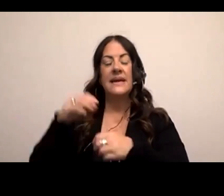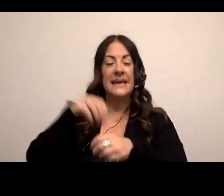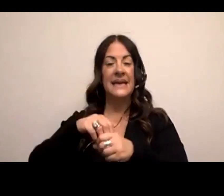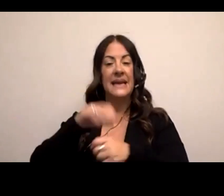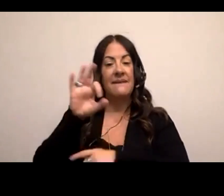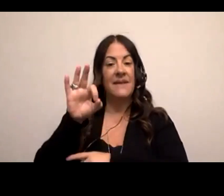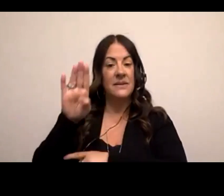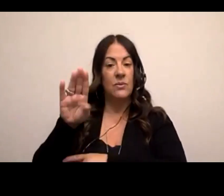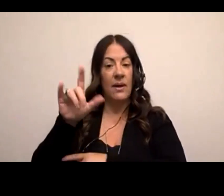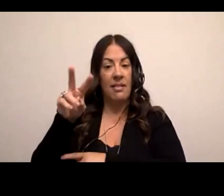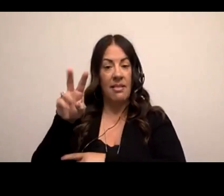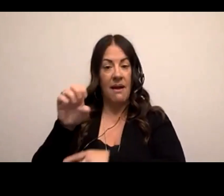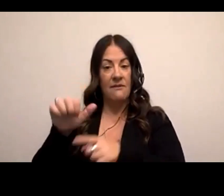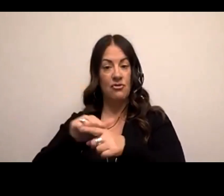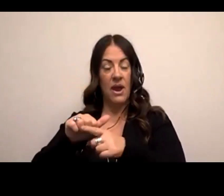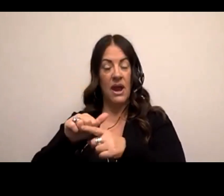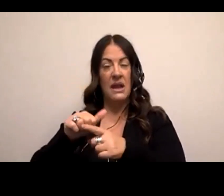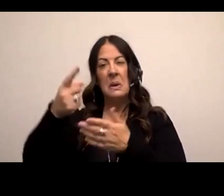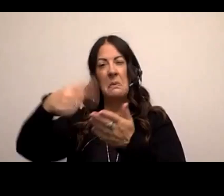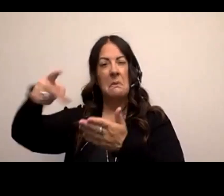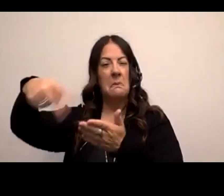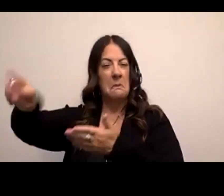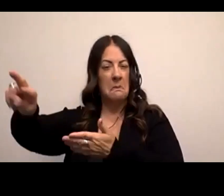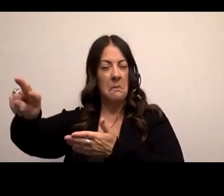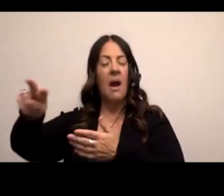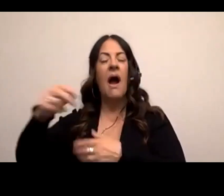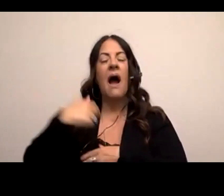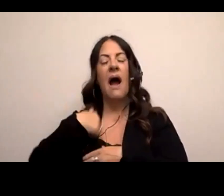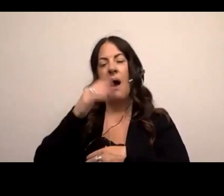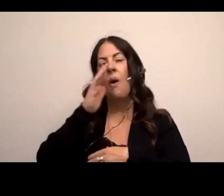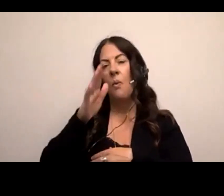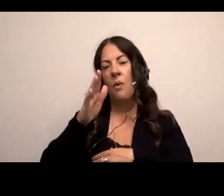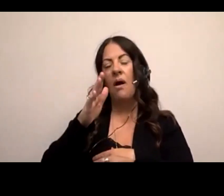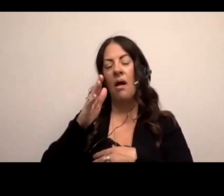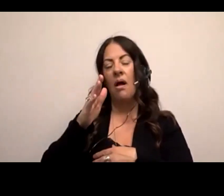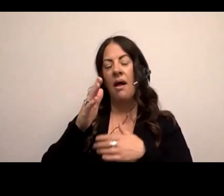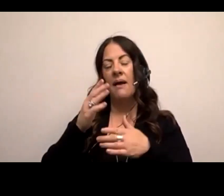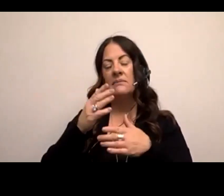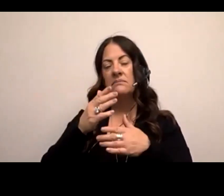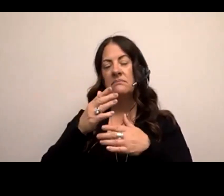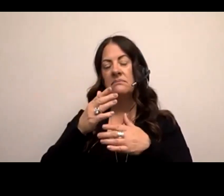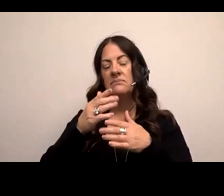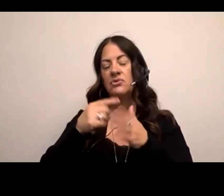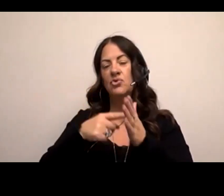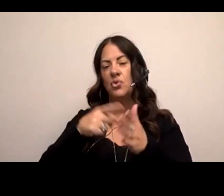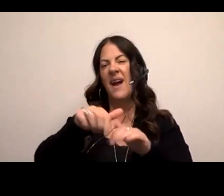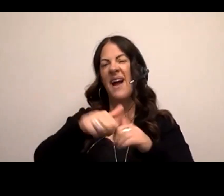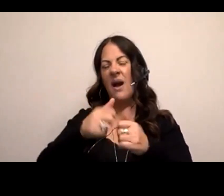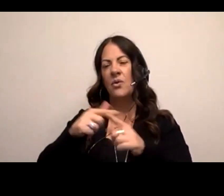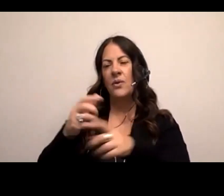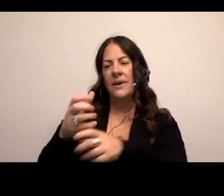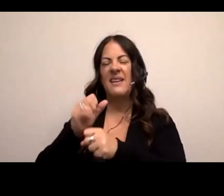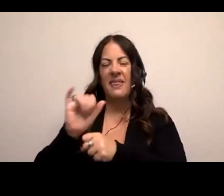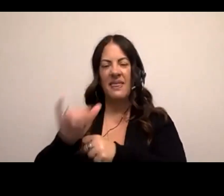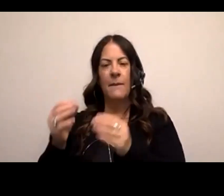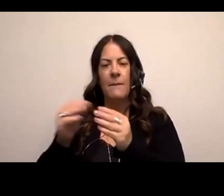THE NEXT FEW MONDAYS. SO I'LL BE TELLING YOU HOW TO ACCESS THOSE LATER IN THE PRESENTATION. WE TALKED ABOUT